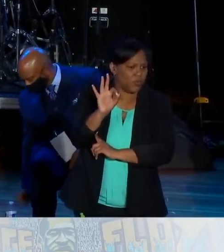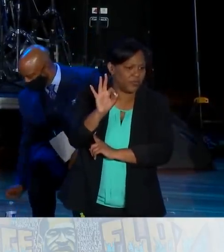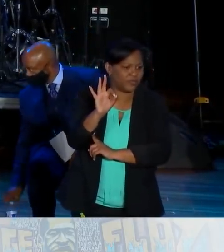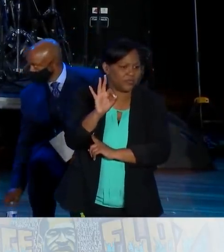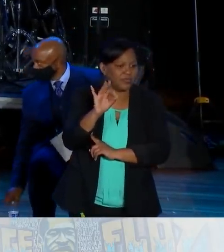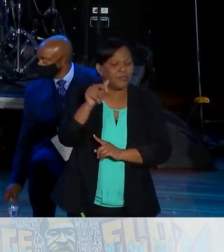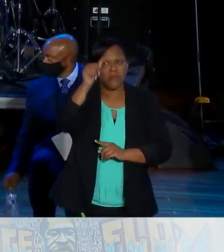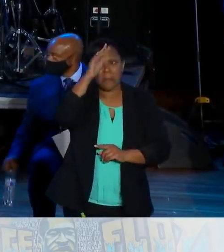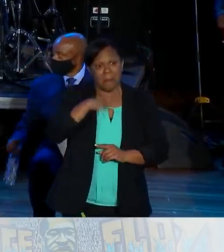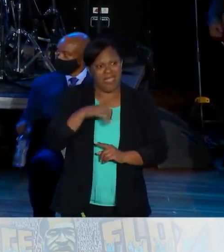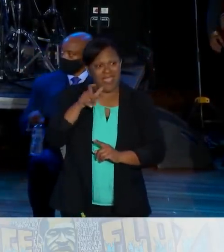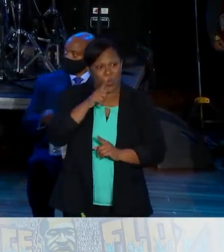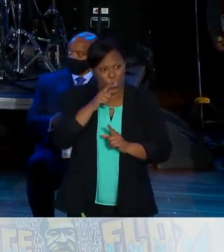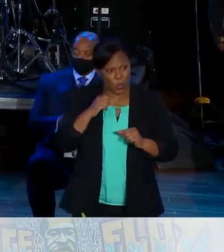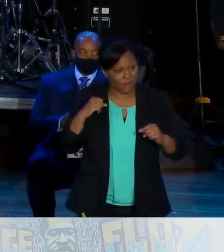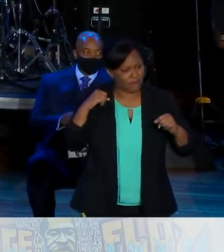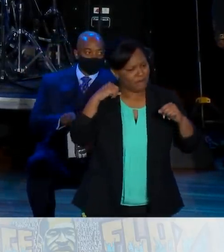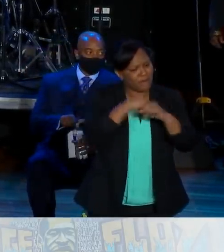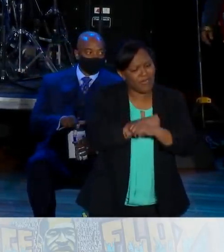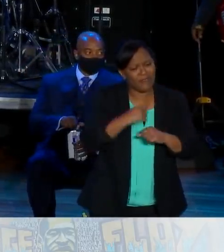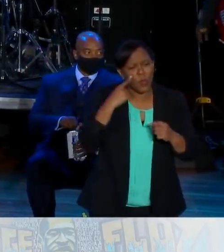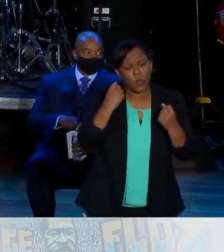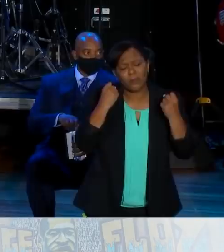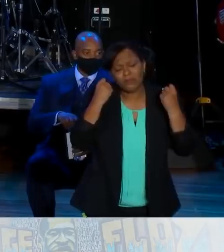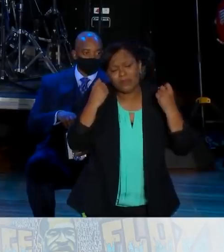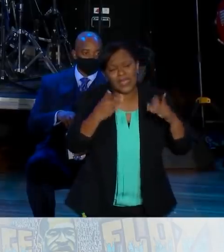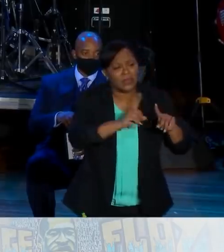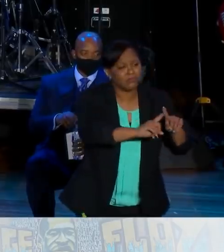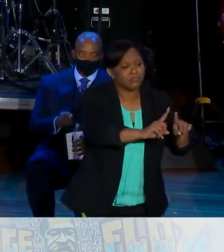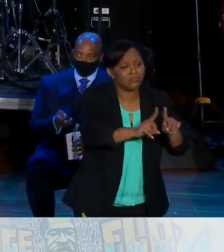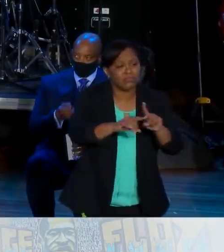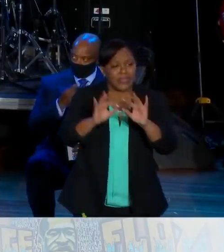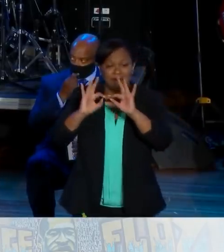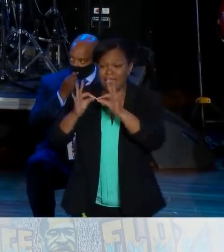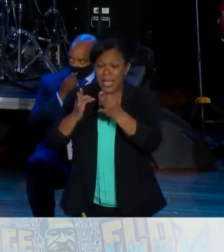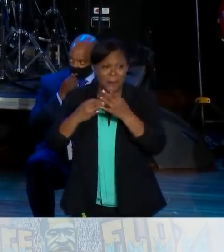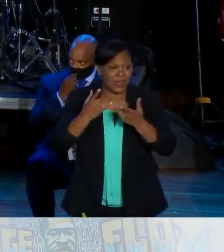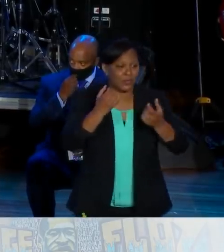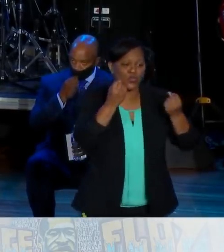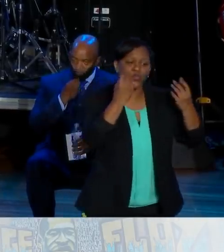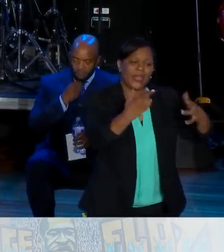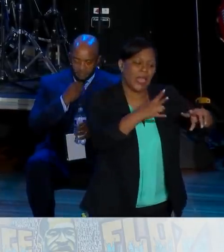MACHINE WHO REALLY NEEDS NO INTRODUCTION, WHO WILL EULOGIZE GEORGE FLOYD.